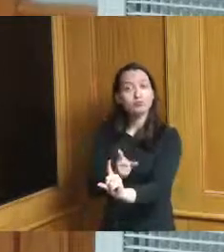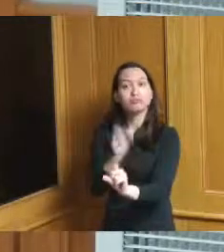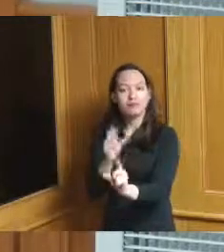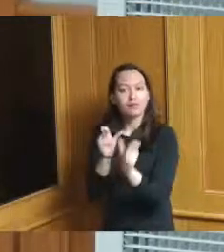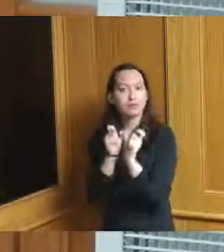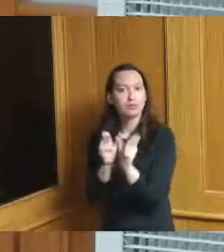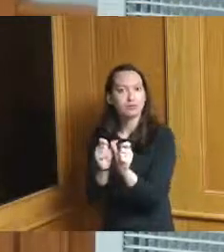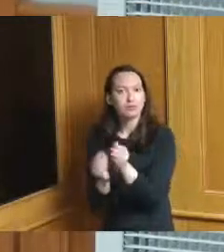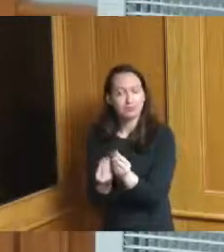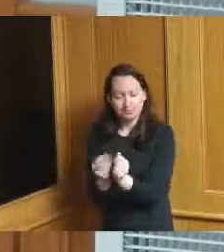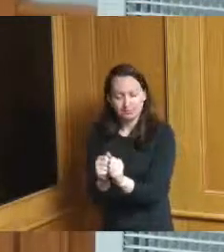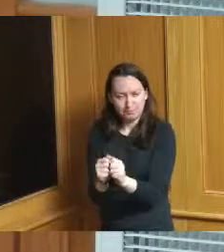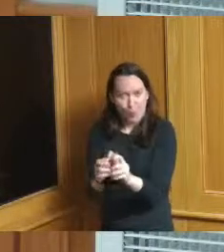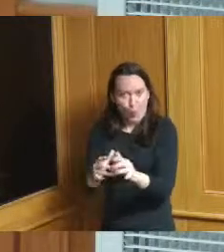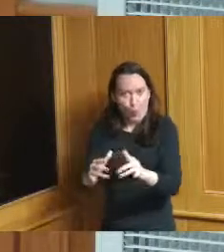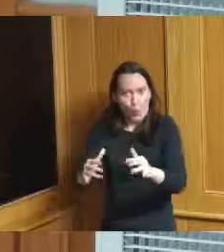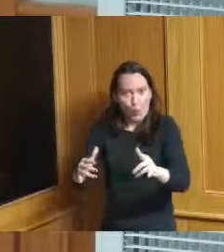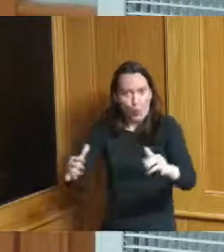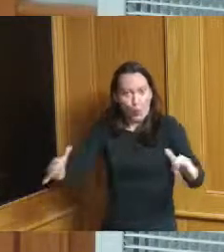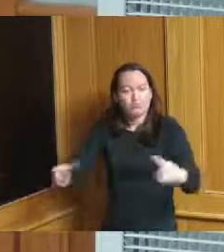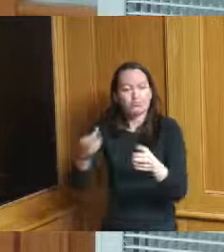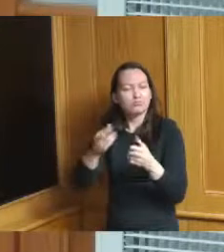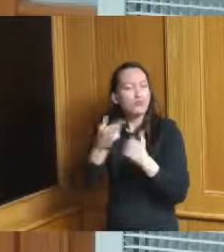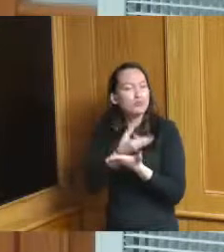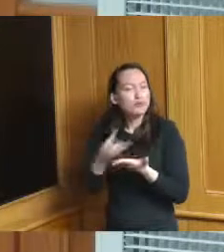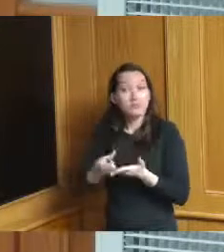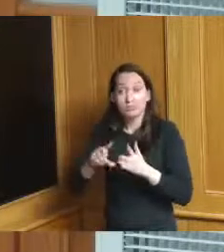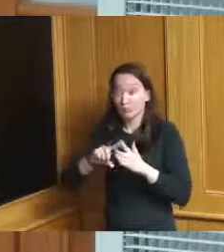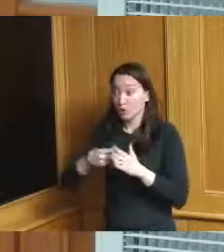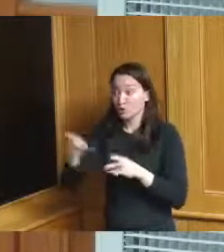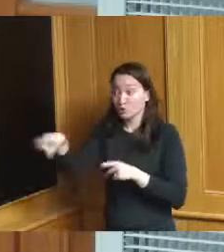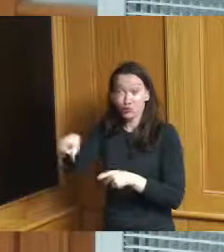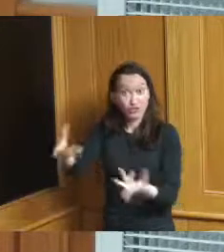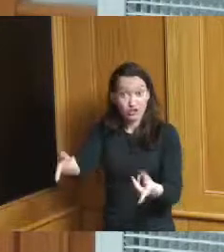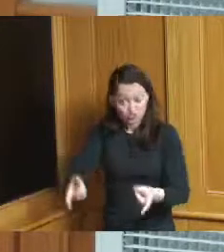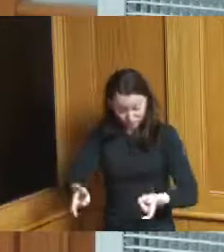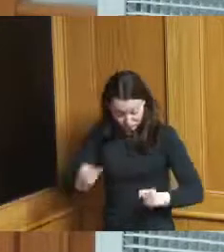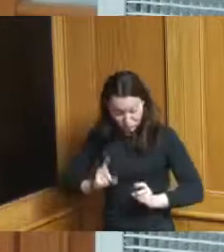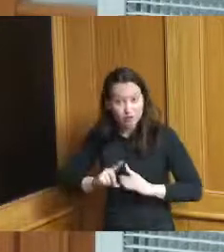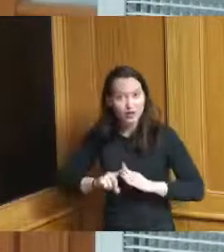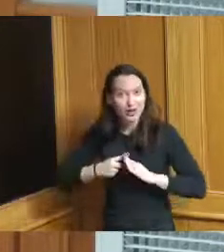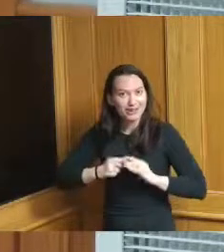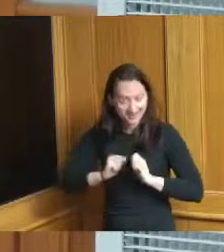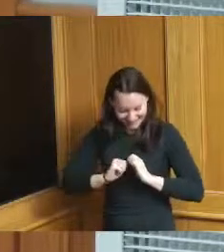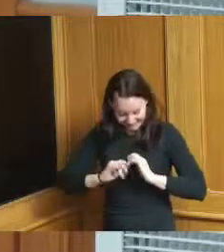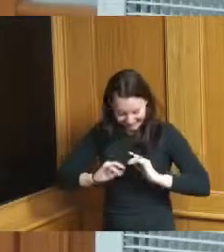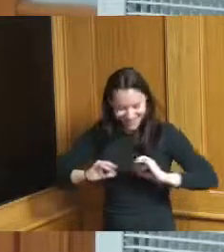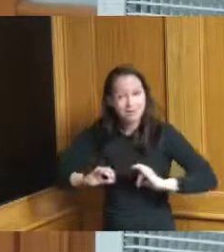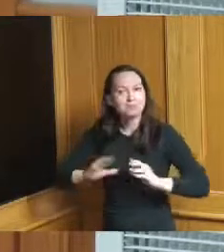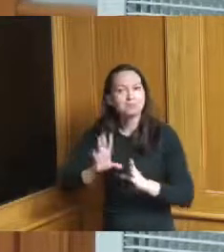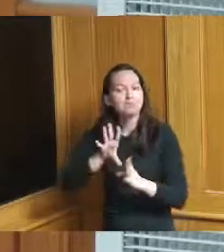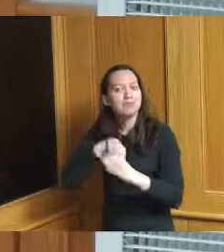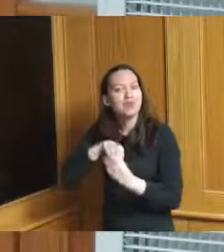to grow with additional resources that began from you to be able to involve teens voices